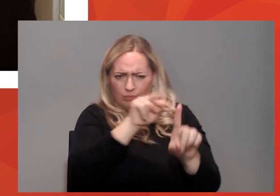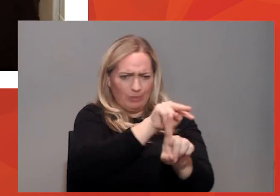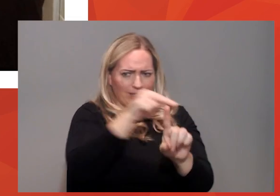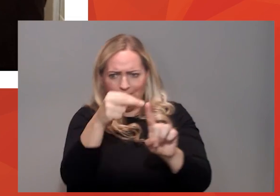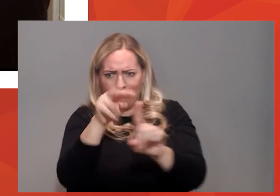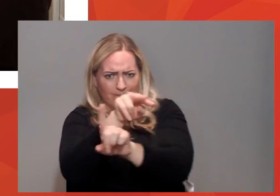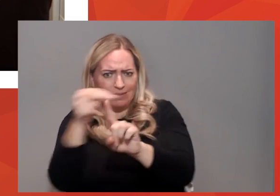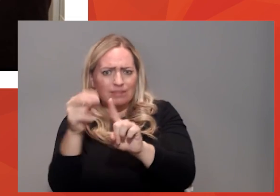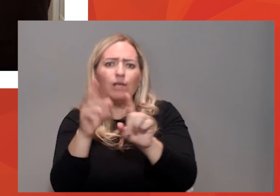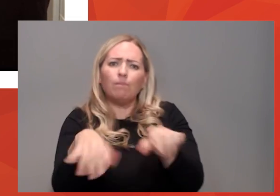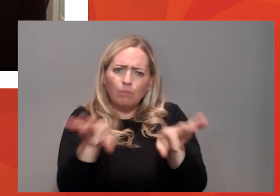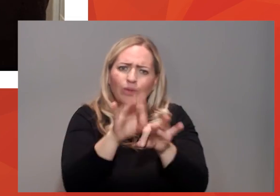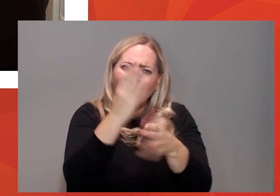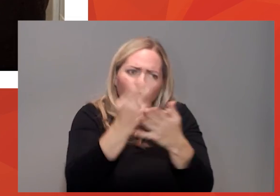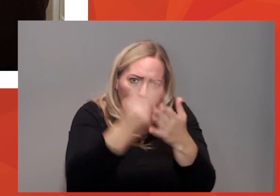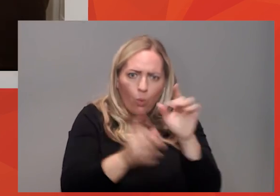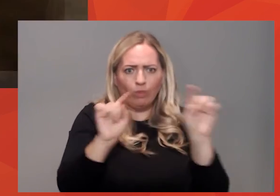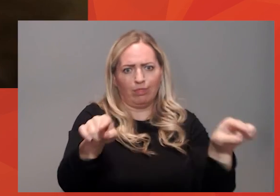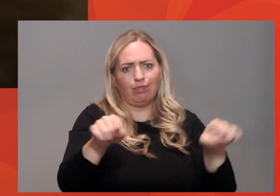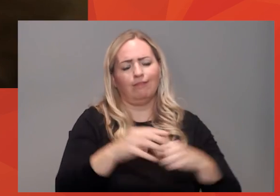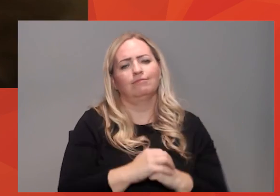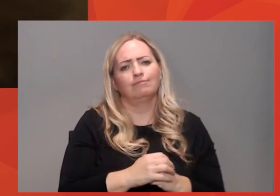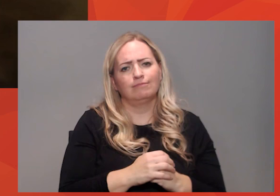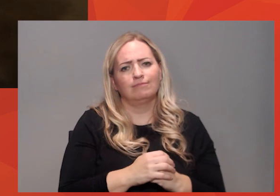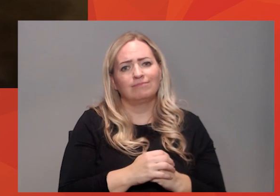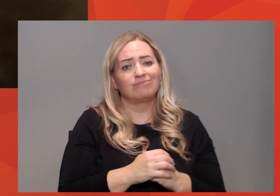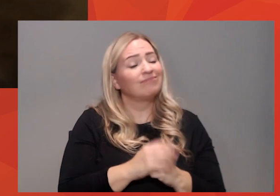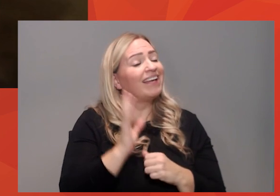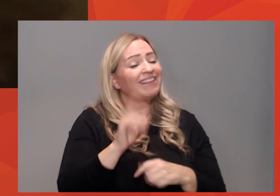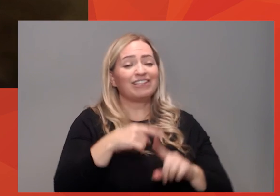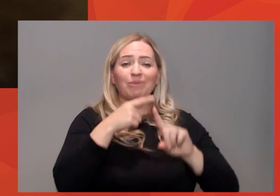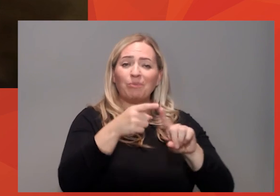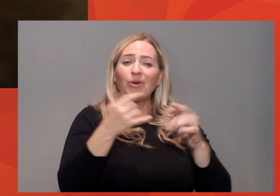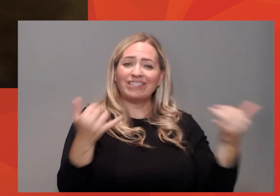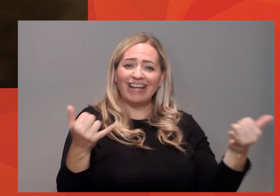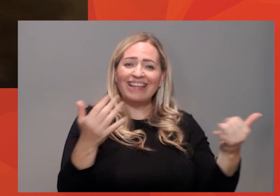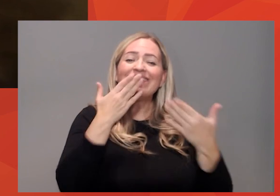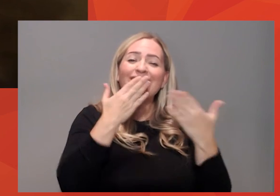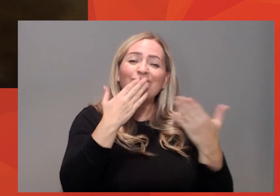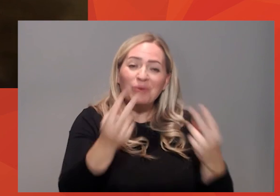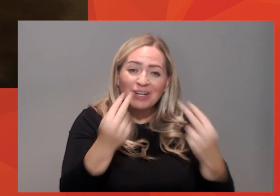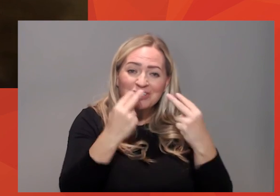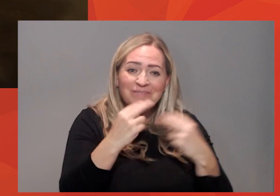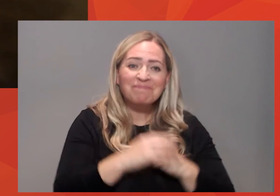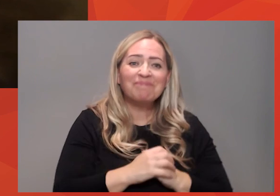and it's very important to have. There's basically it Thanks for your time.